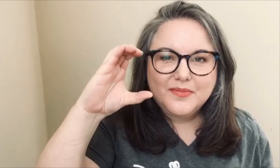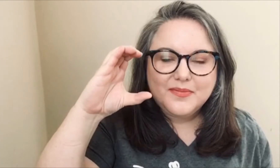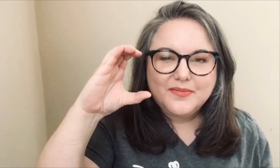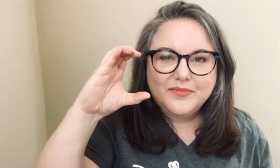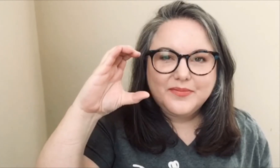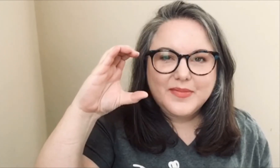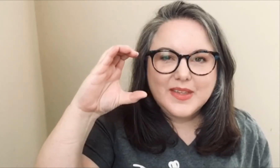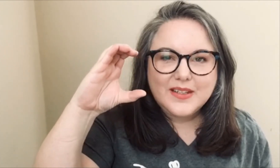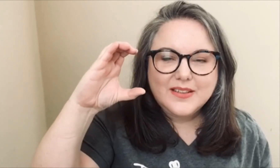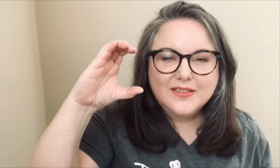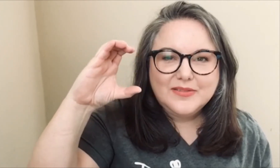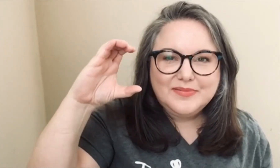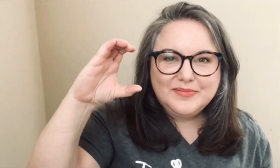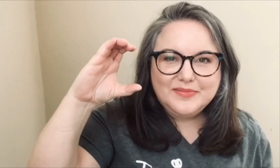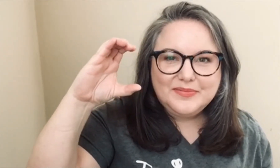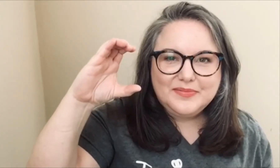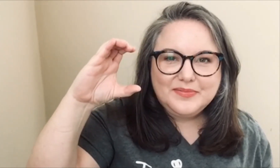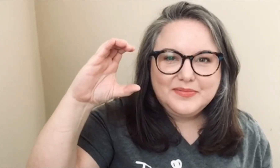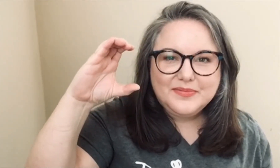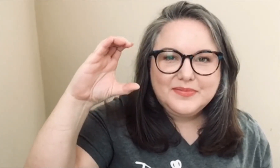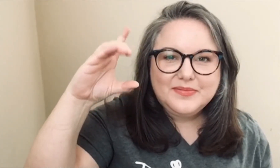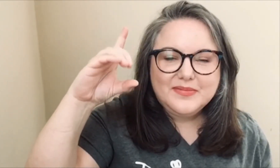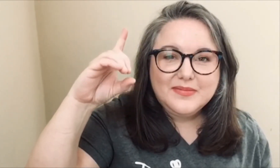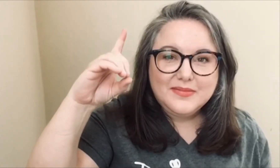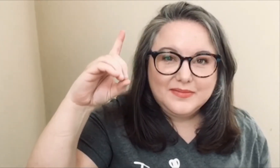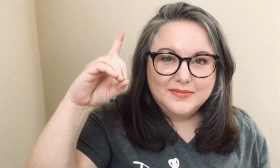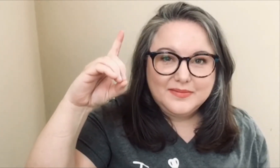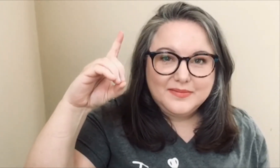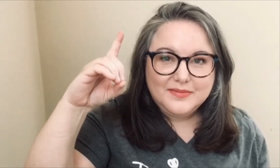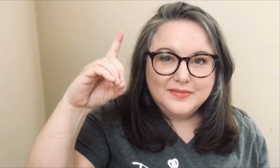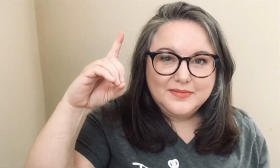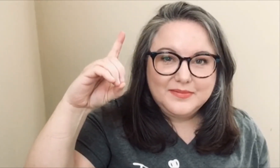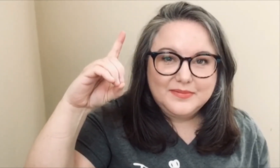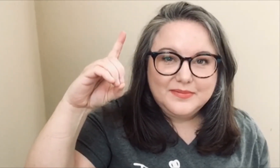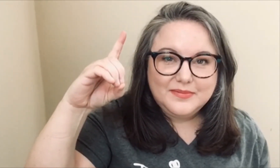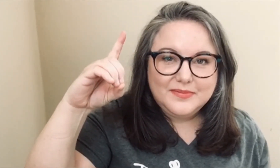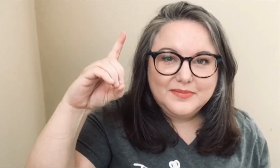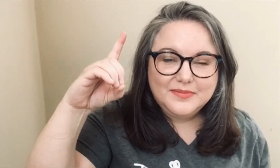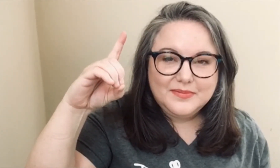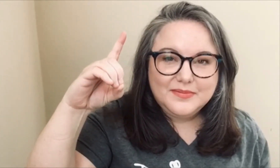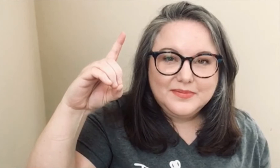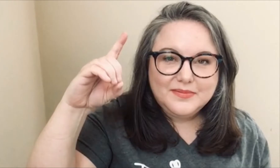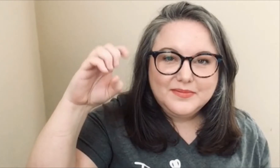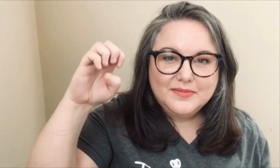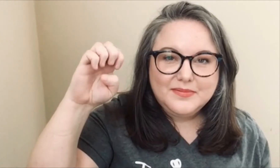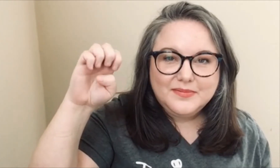C D